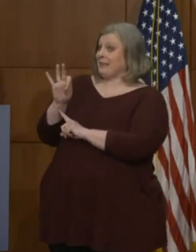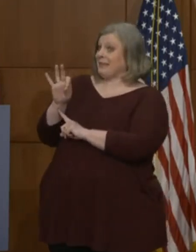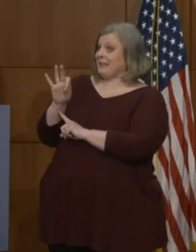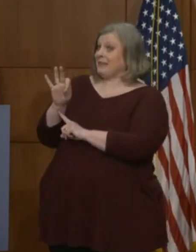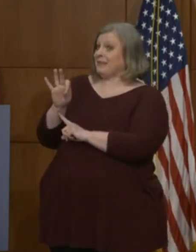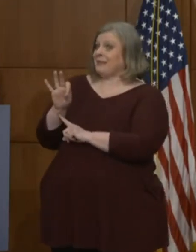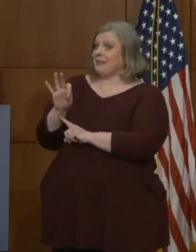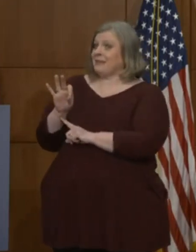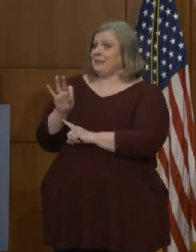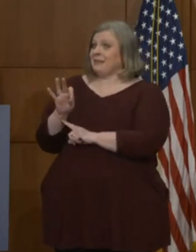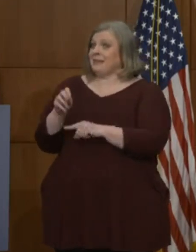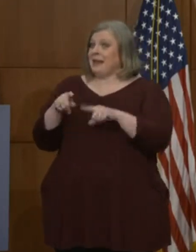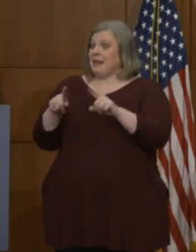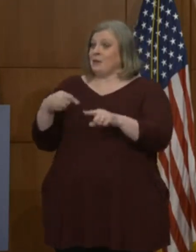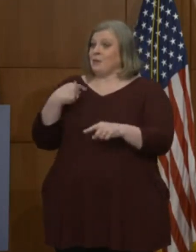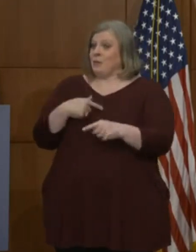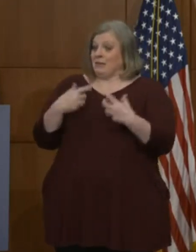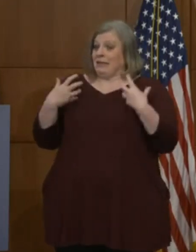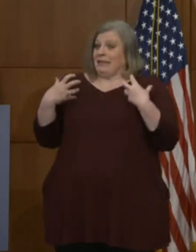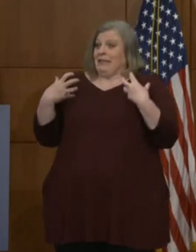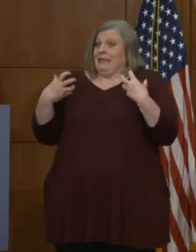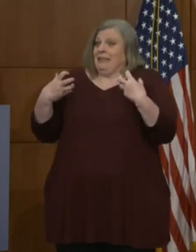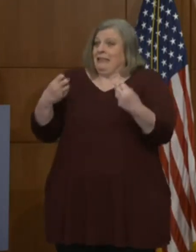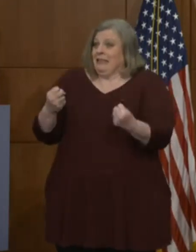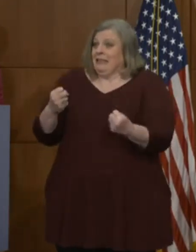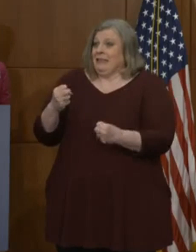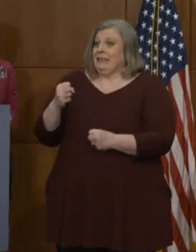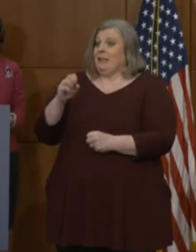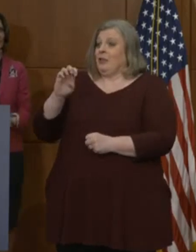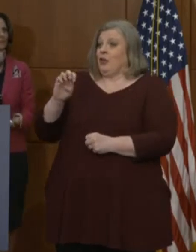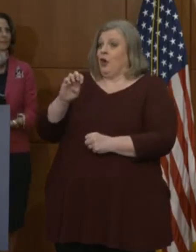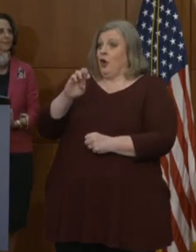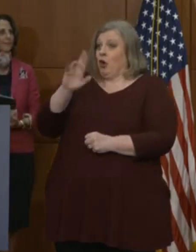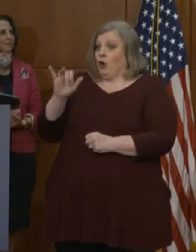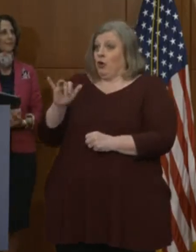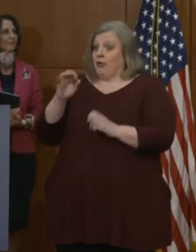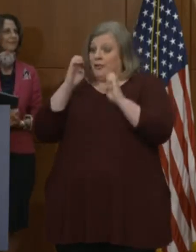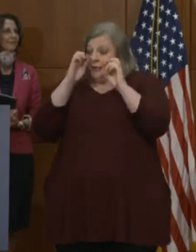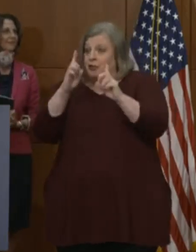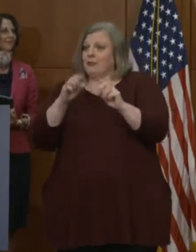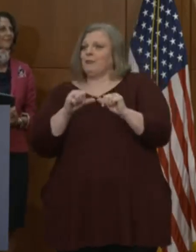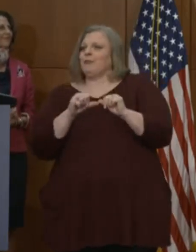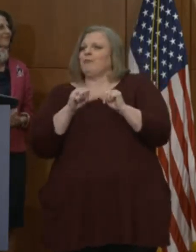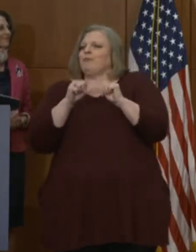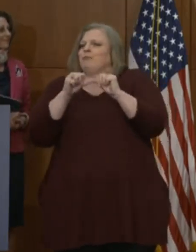REASSURE YOU THAT AS WE RECOVER. EARLY CHILDHOOD RECOVER. EARLY CHILDHOOD EDUCATION WILL CONTINUE TO BE A EDUCATION WILL CONTINUE TO BE A TOP PRIORITY OF OURS SO PAM TO